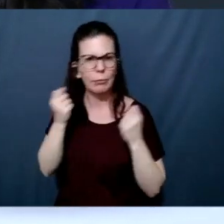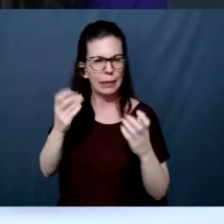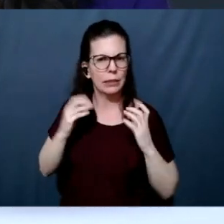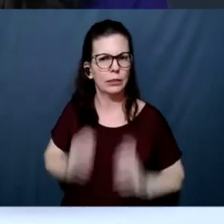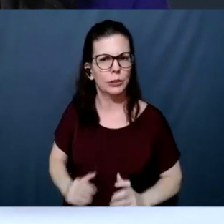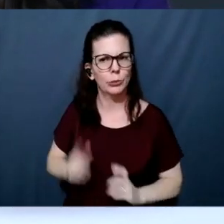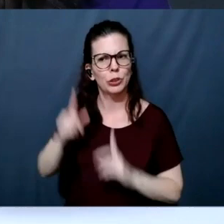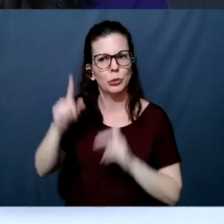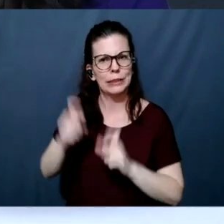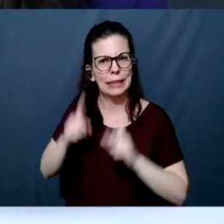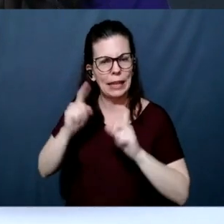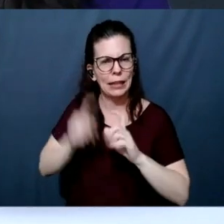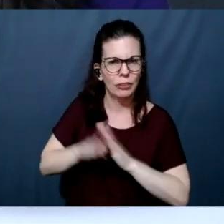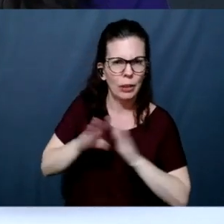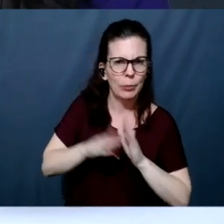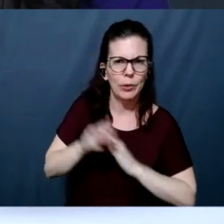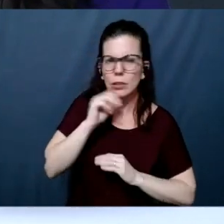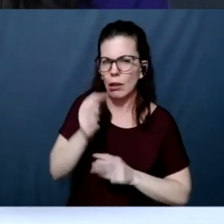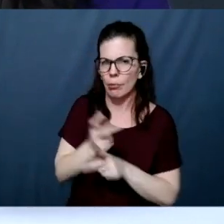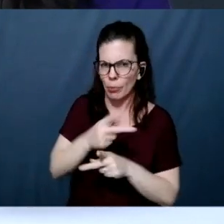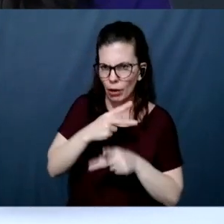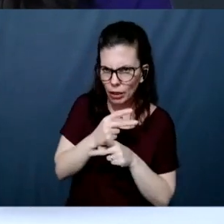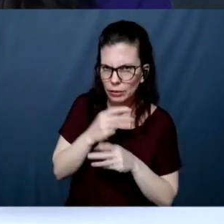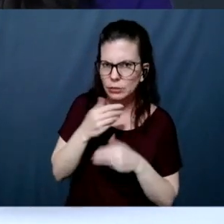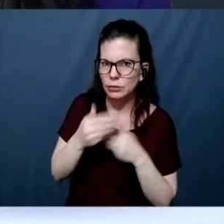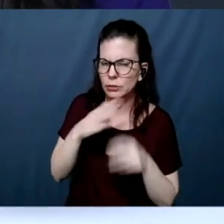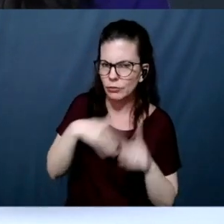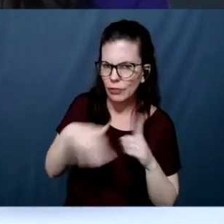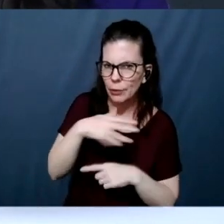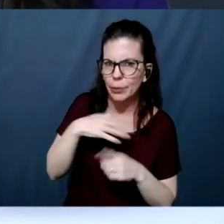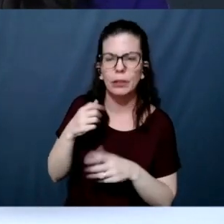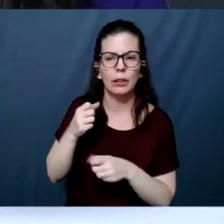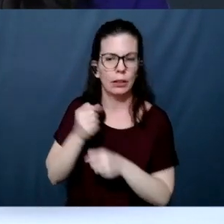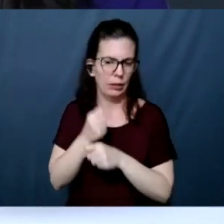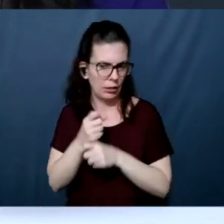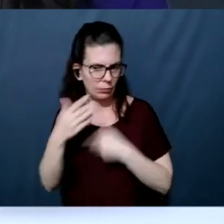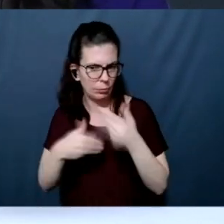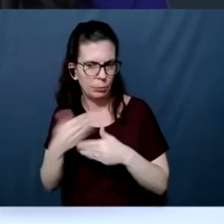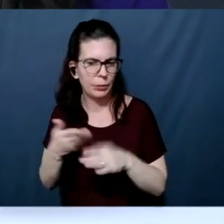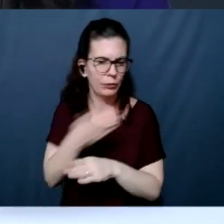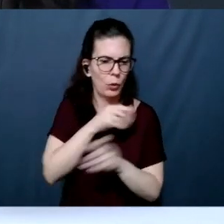environments first to validate that they have that they work properly before giving them to work. Got it.